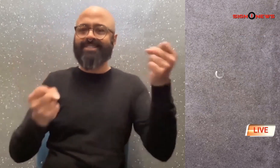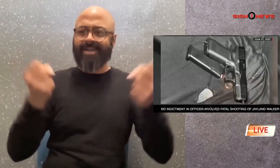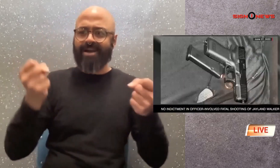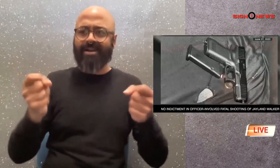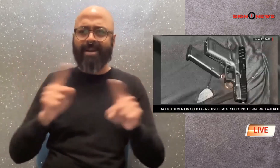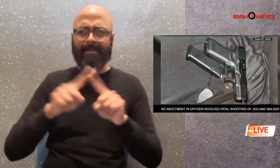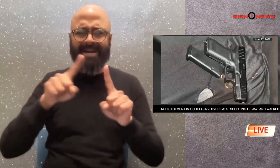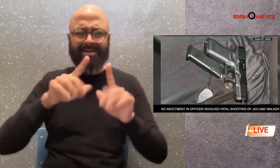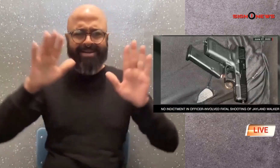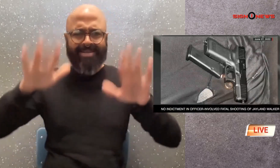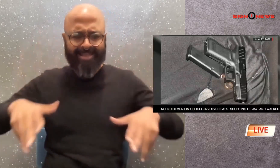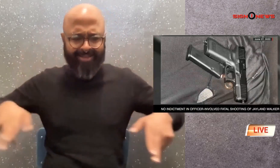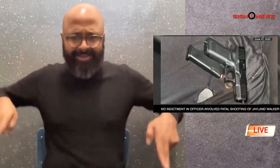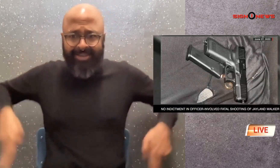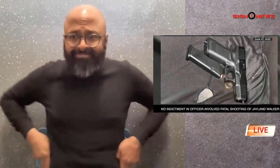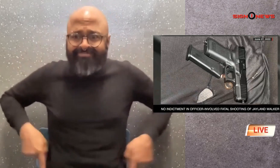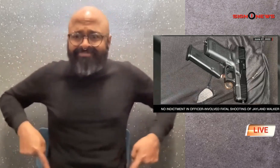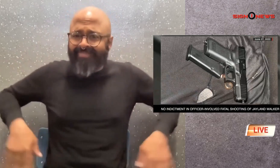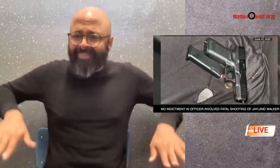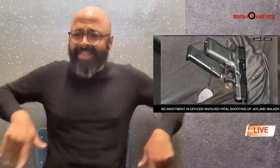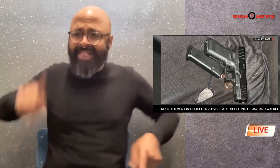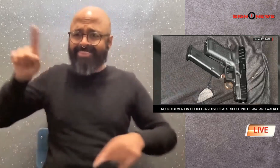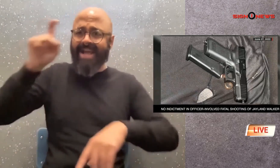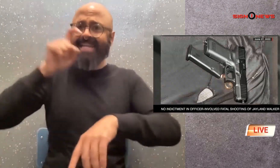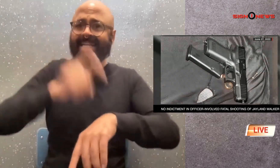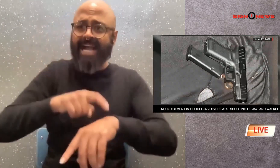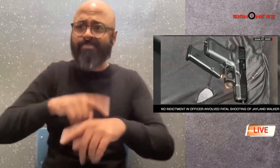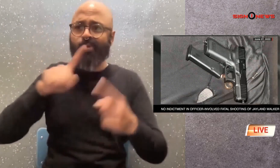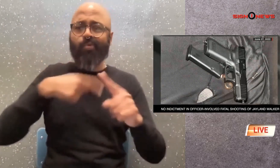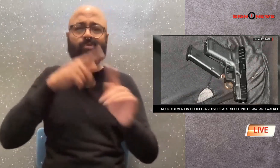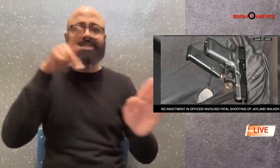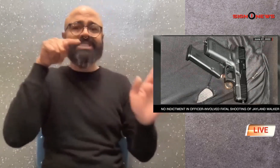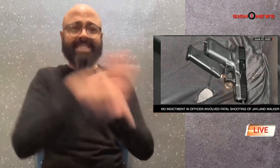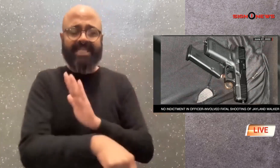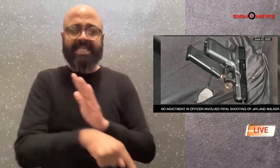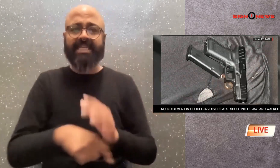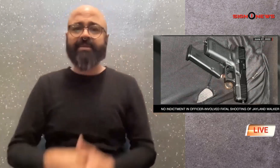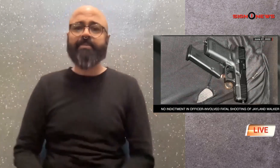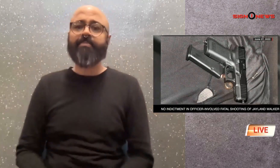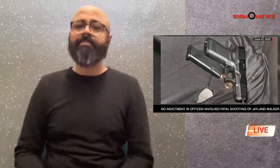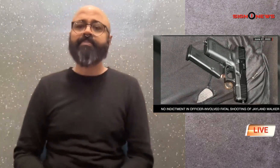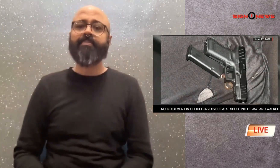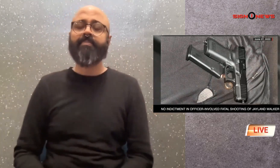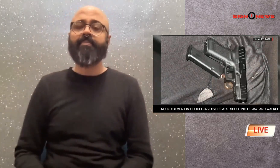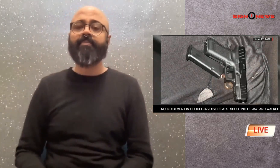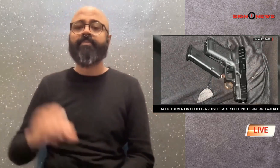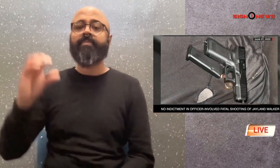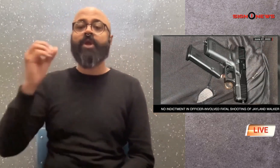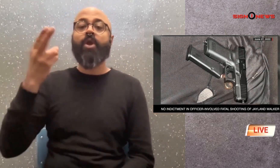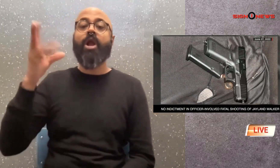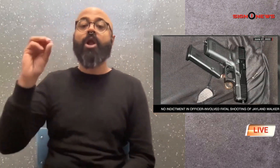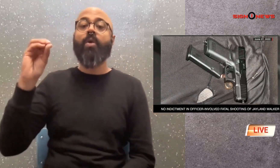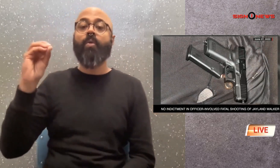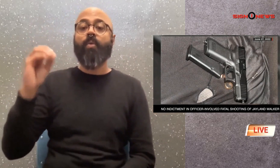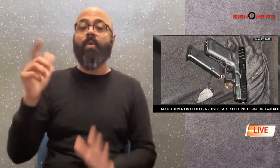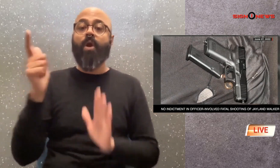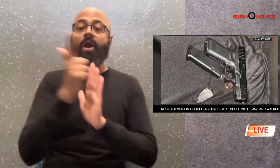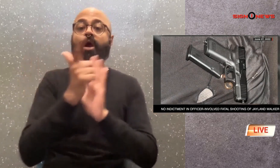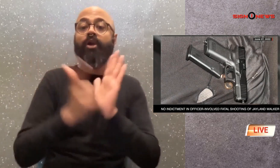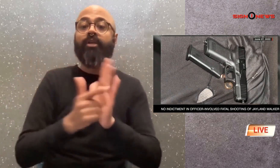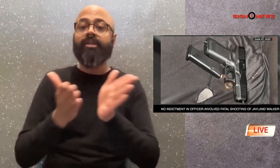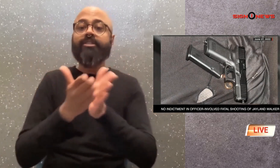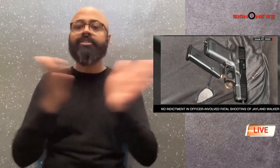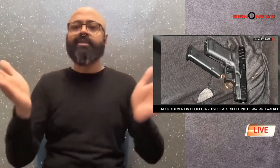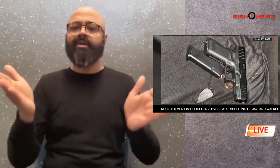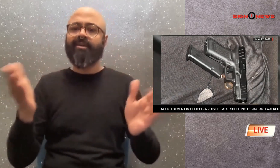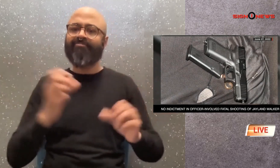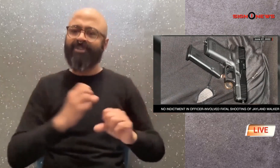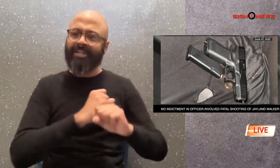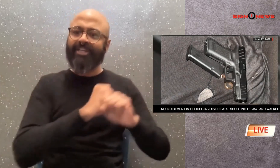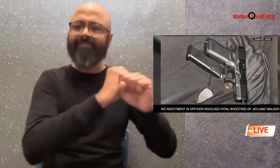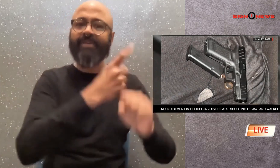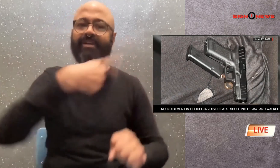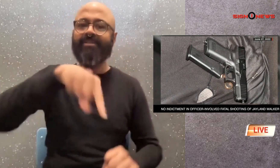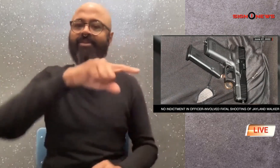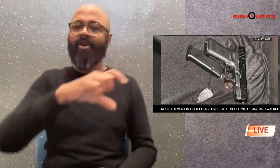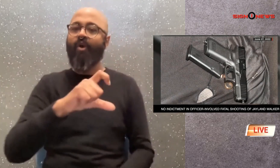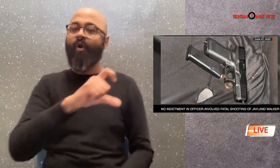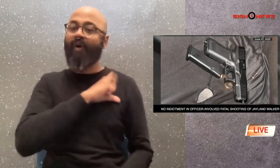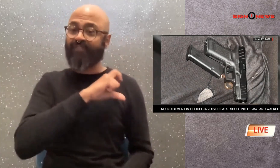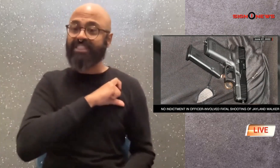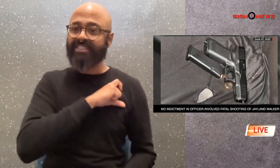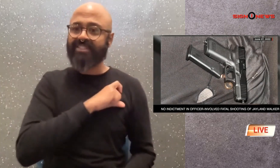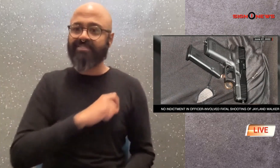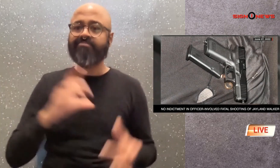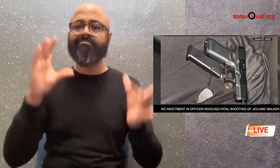in Walker's car but he was unarmed at the time he was killed the Ohio Attorney General